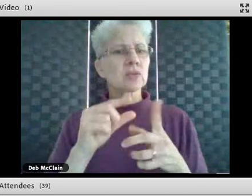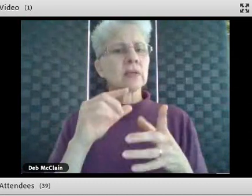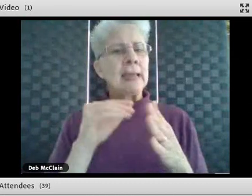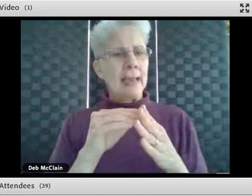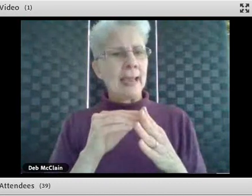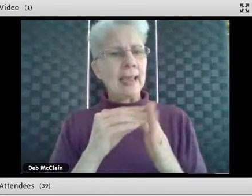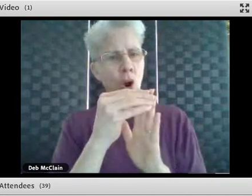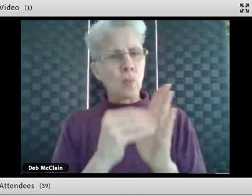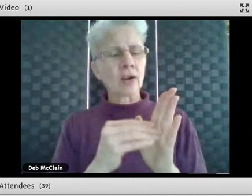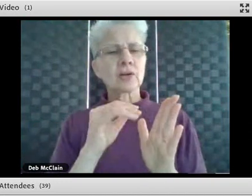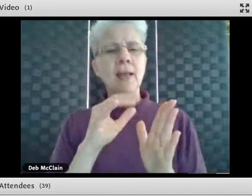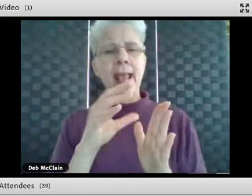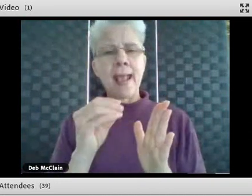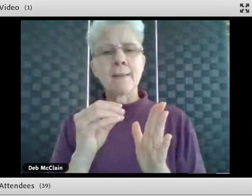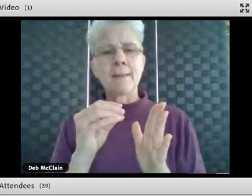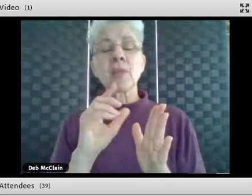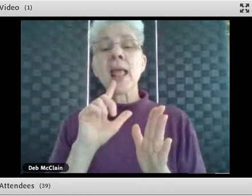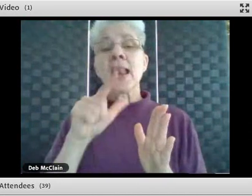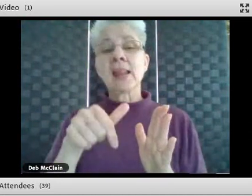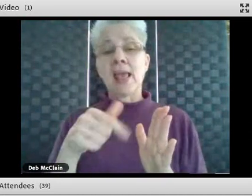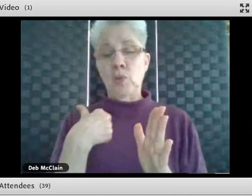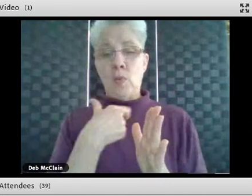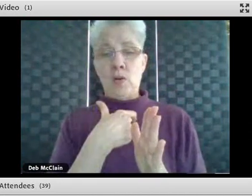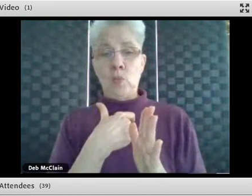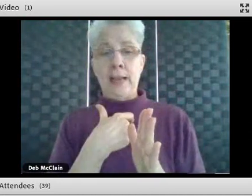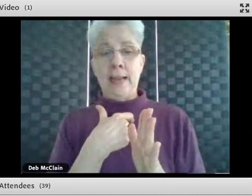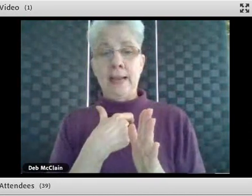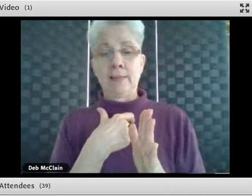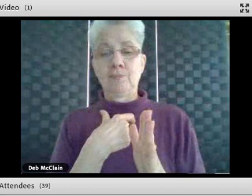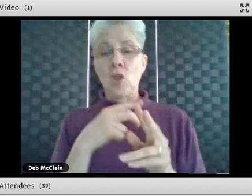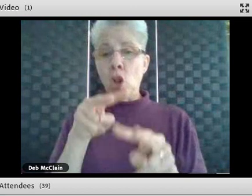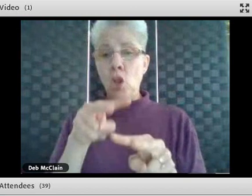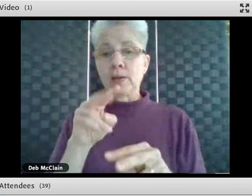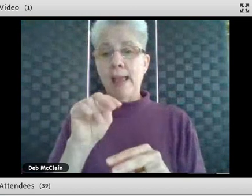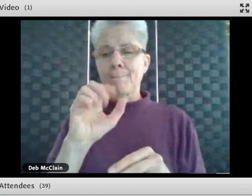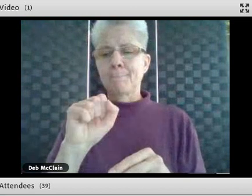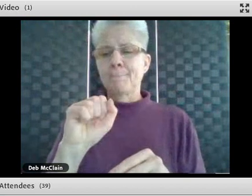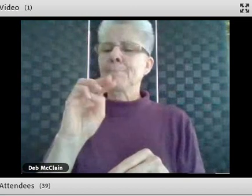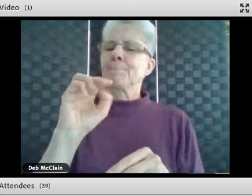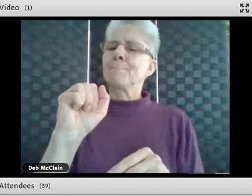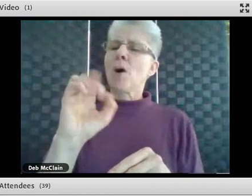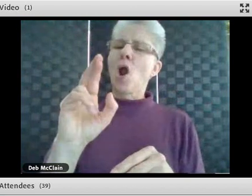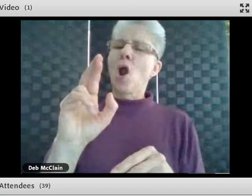And later on, when we get to MARC, we'll talk about how to figure that out,